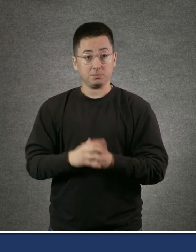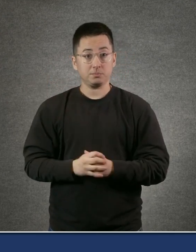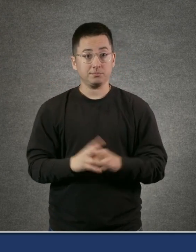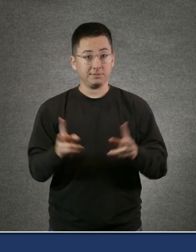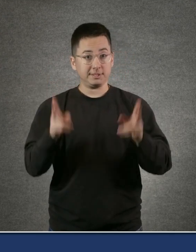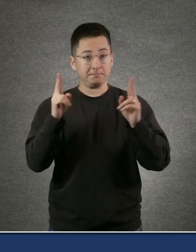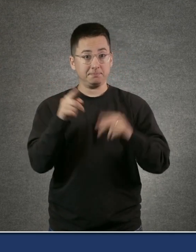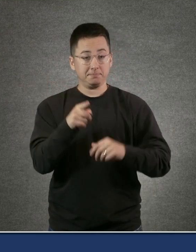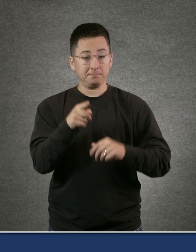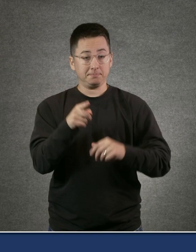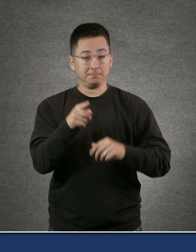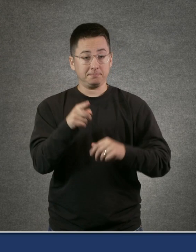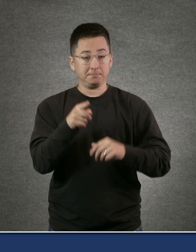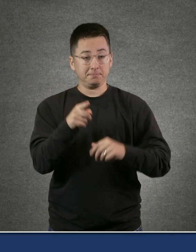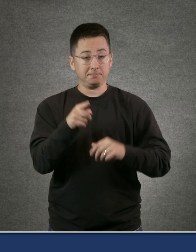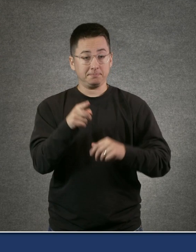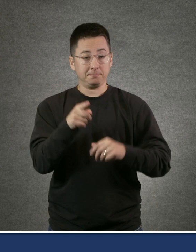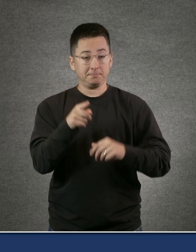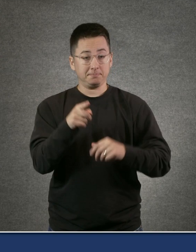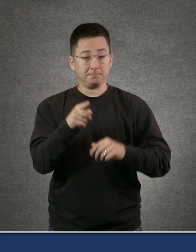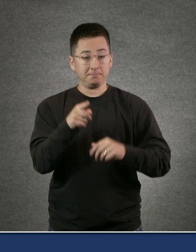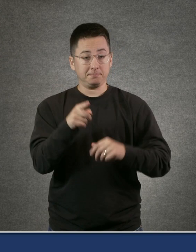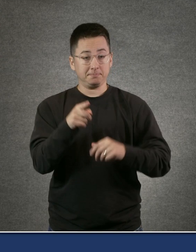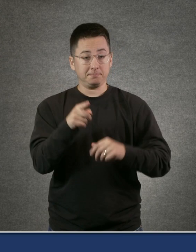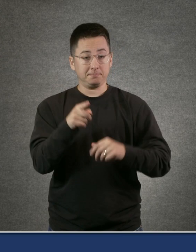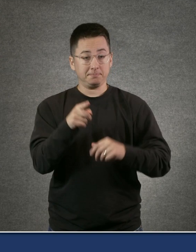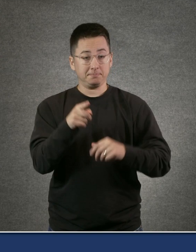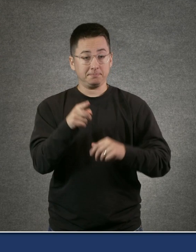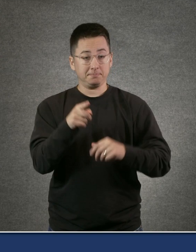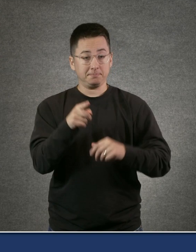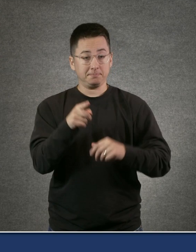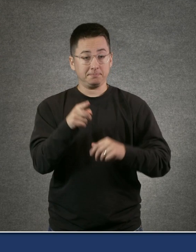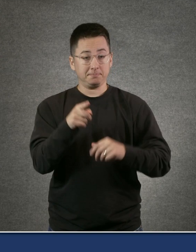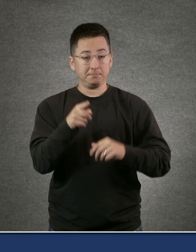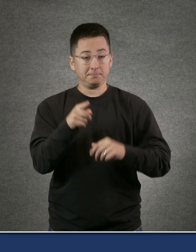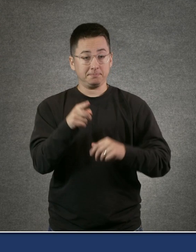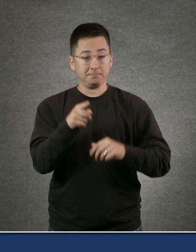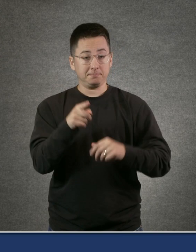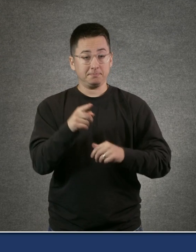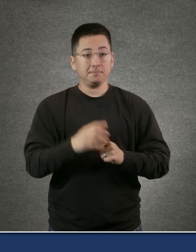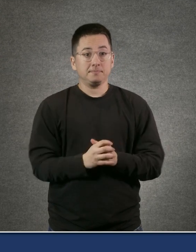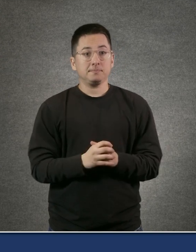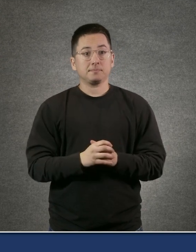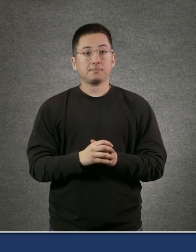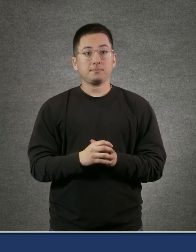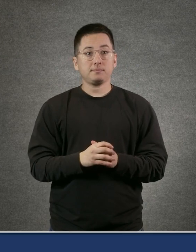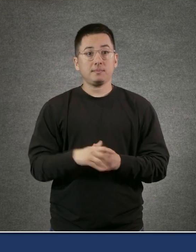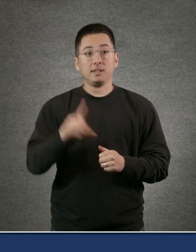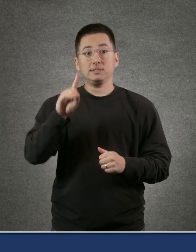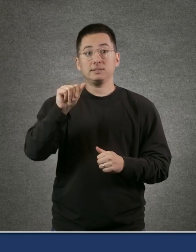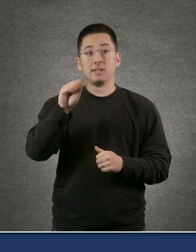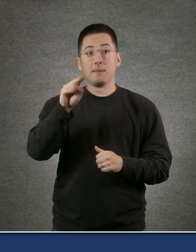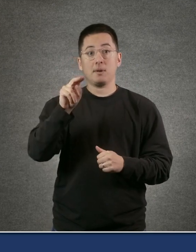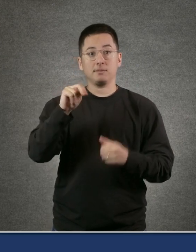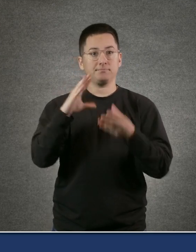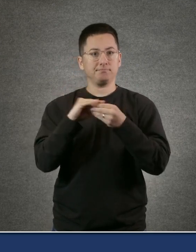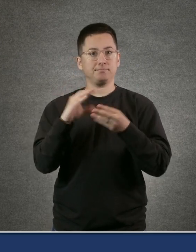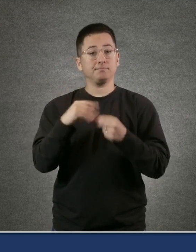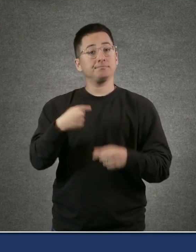Damon wears a dark beanie and a zip-up sweater while sitting indoors with wooden doors behind him and speaks. I'm a 49-year-old mechanical engineer